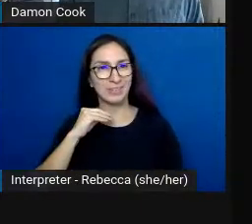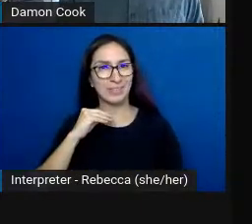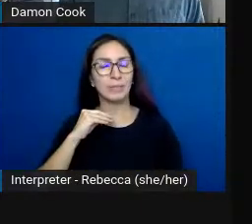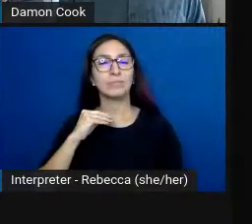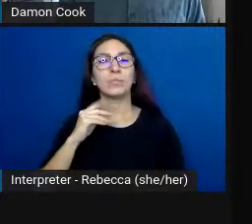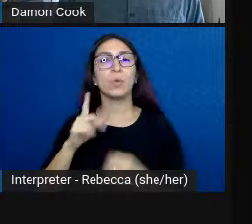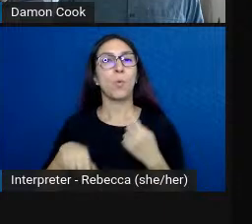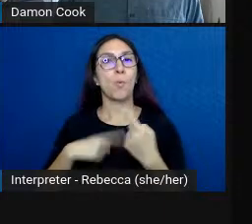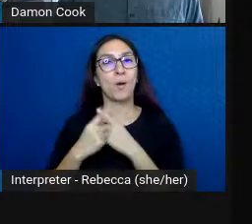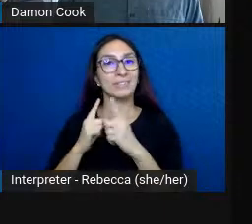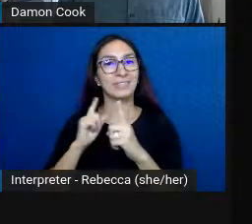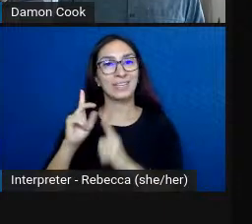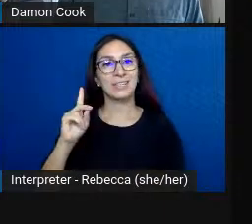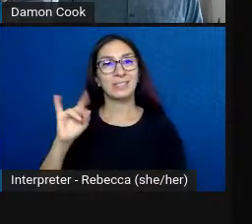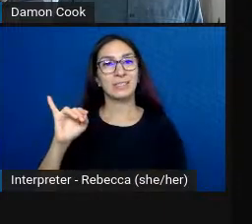and detracts from the Dialog experience